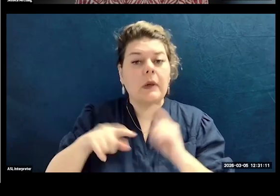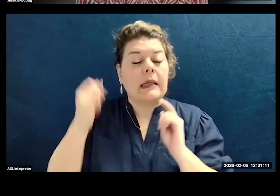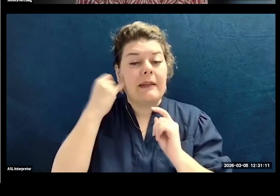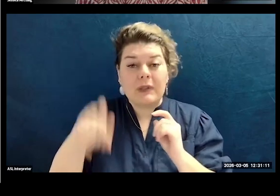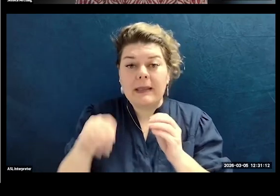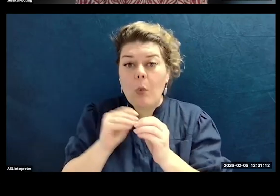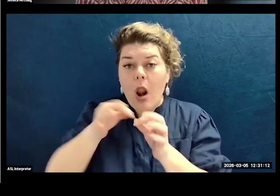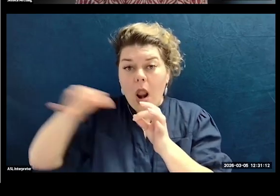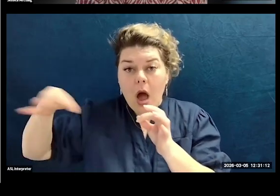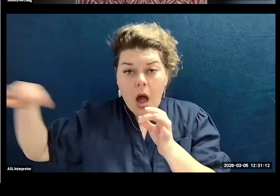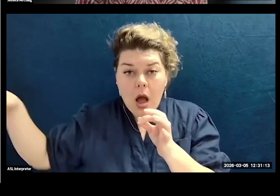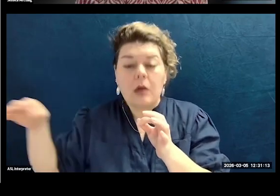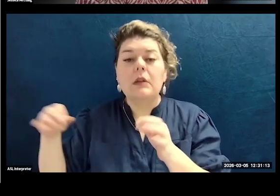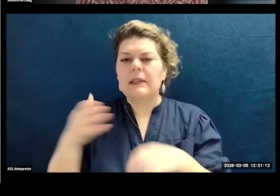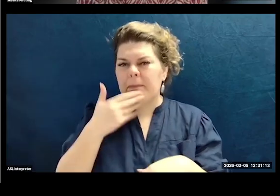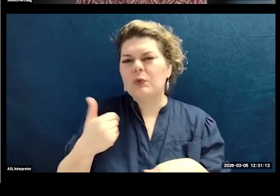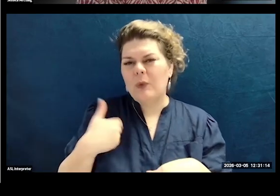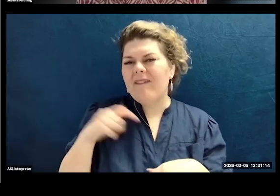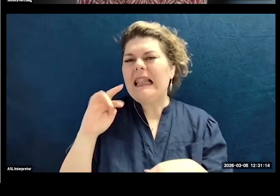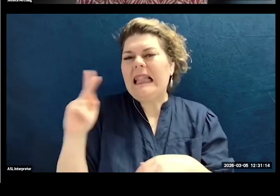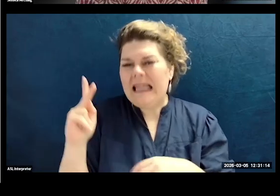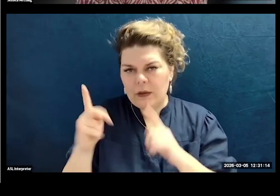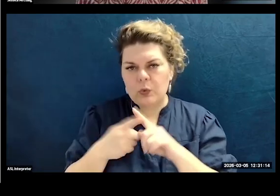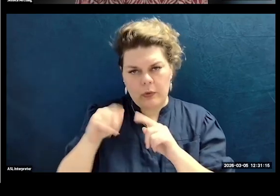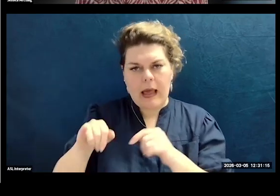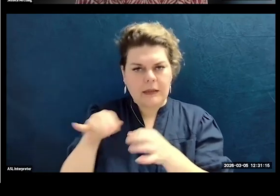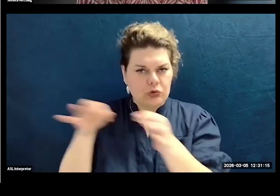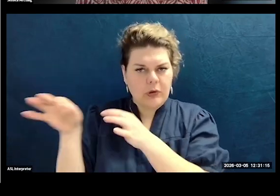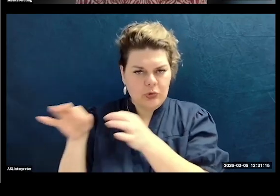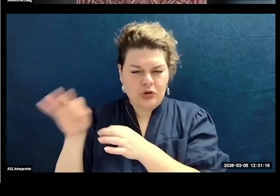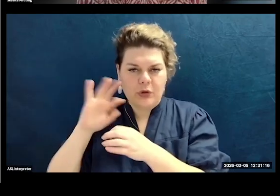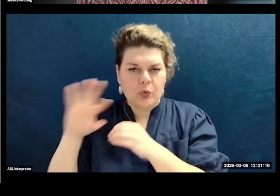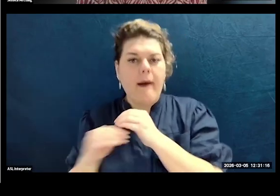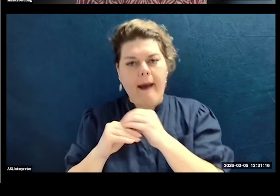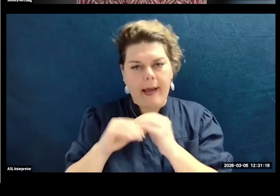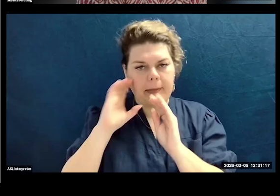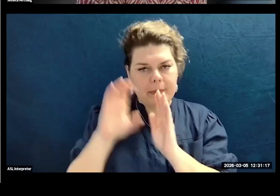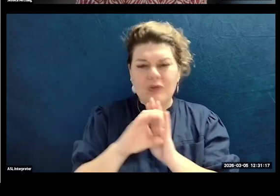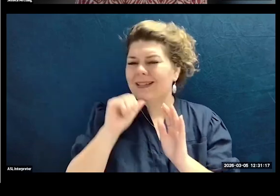it's usually best to have a link to that long description that's accompanying the image rather than placing it